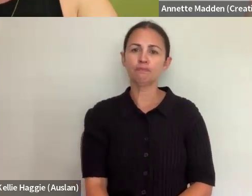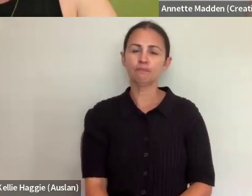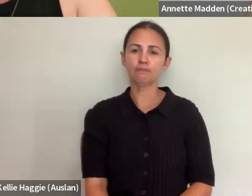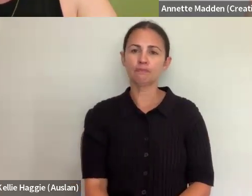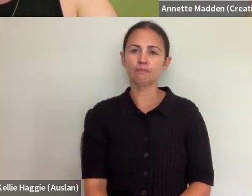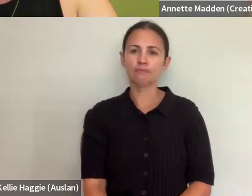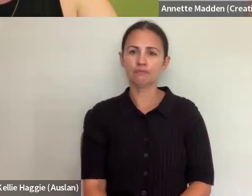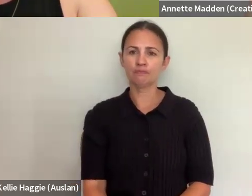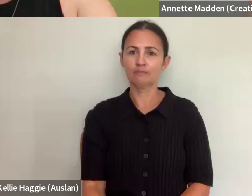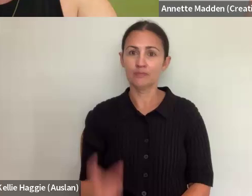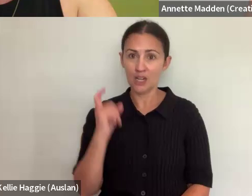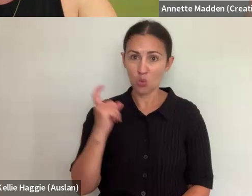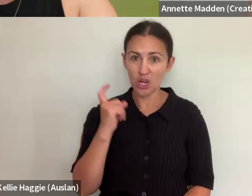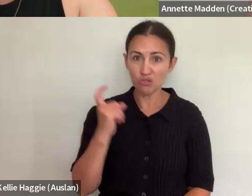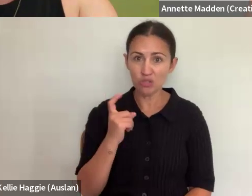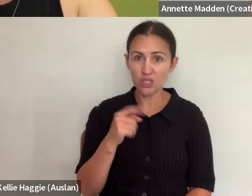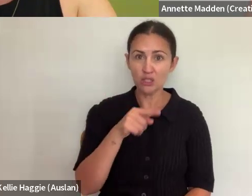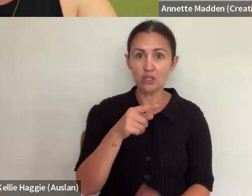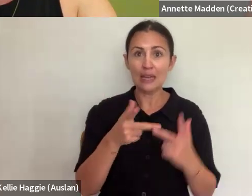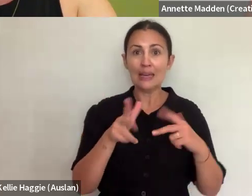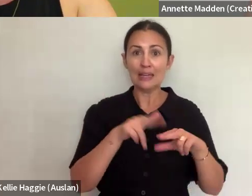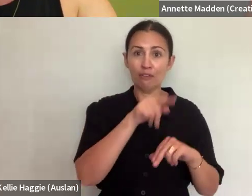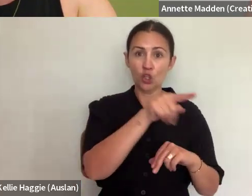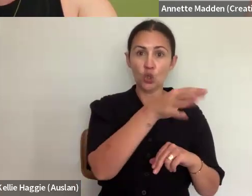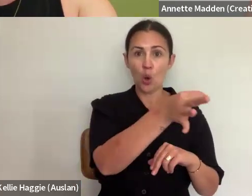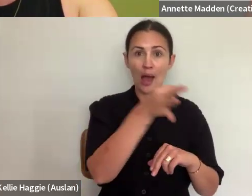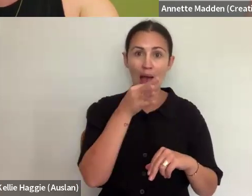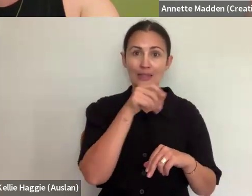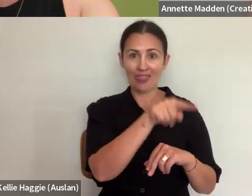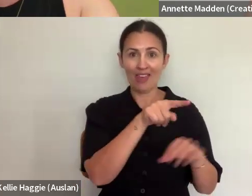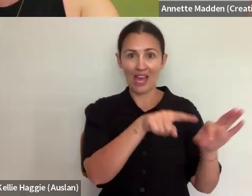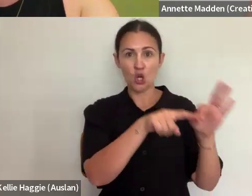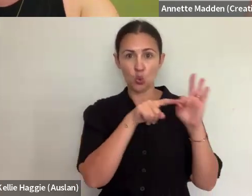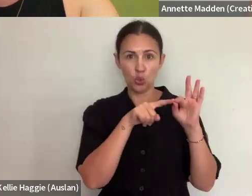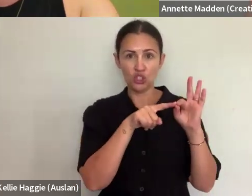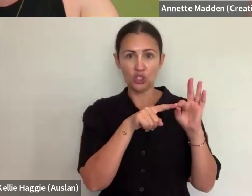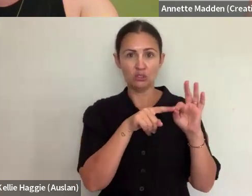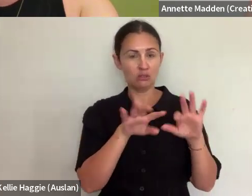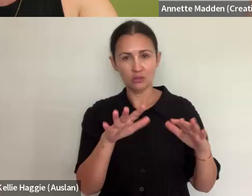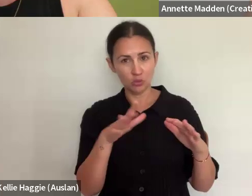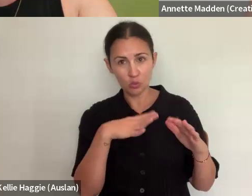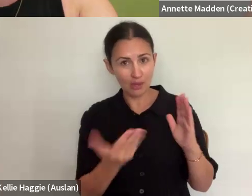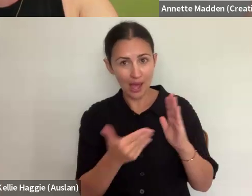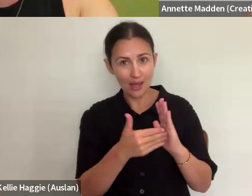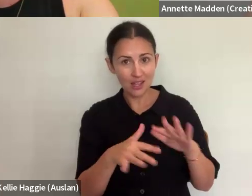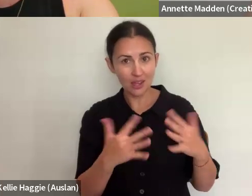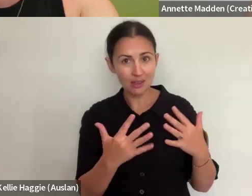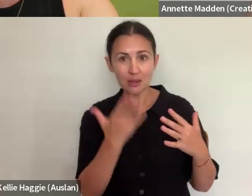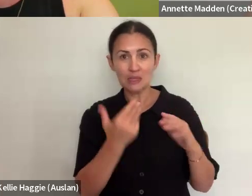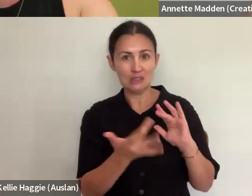particular investment category. So, I wonder if the person who has asked